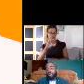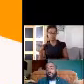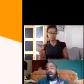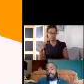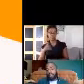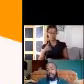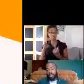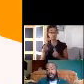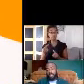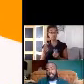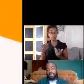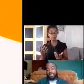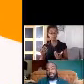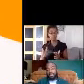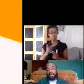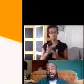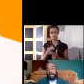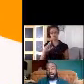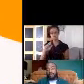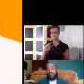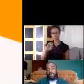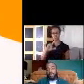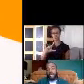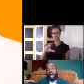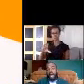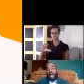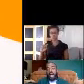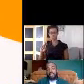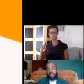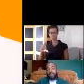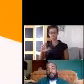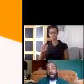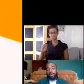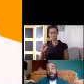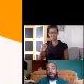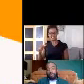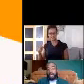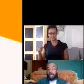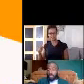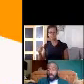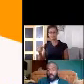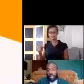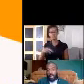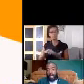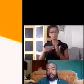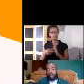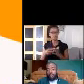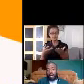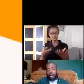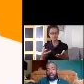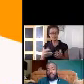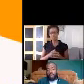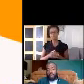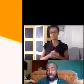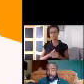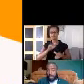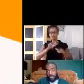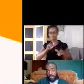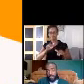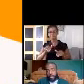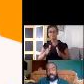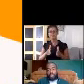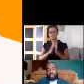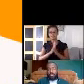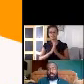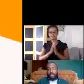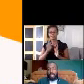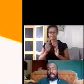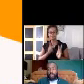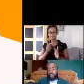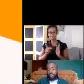caucusing which is basically asking folks of colour, racialized folks to, and also those